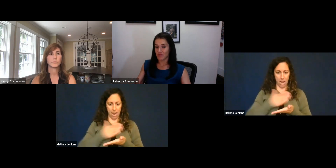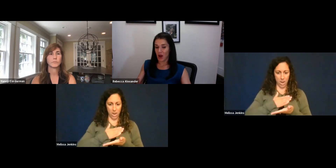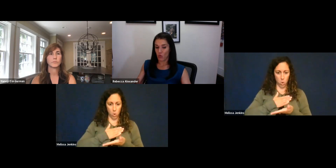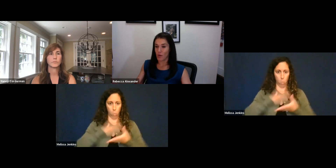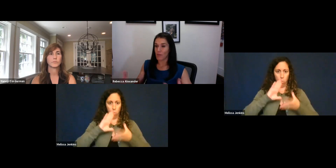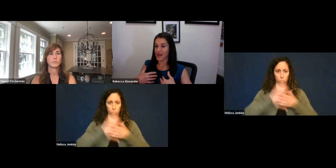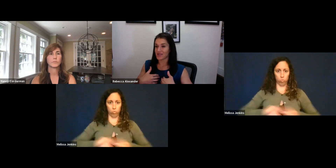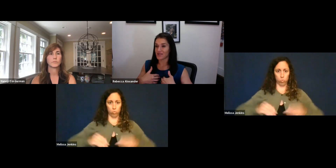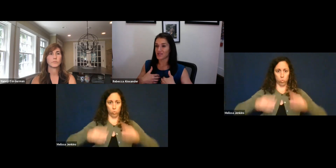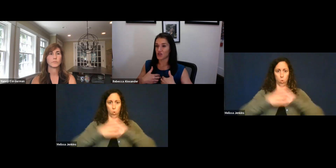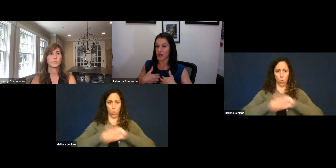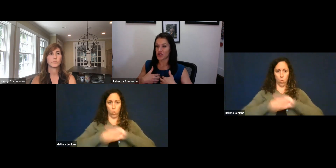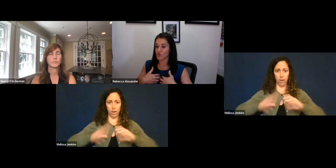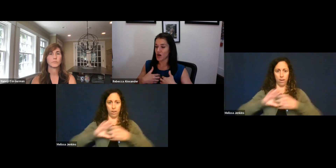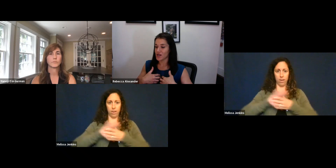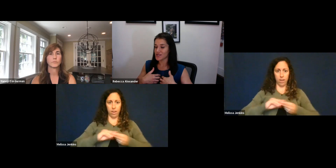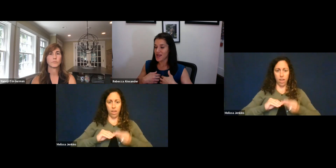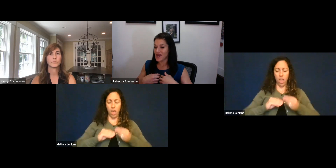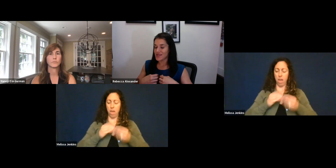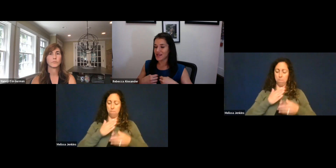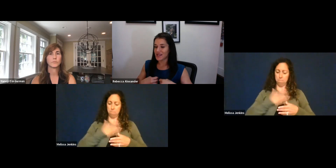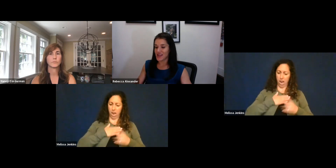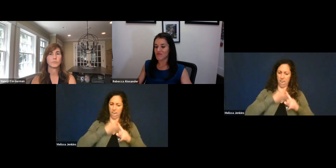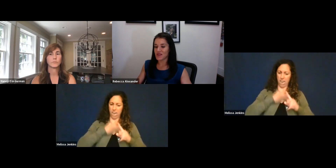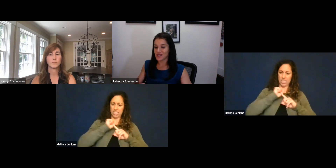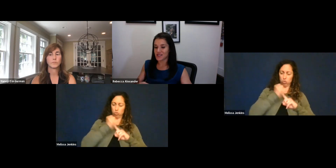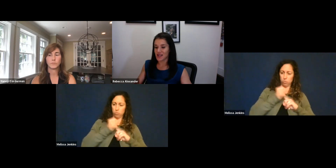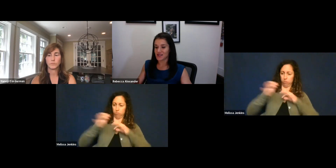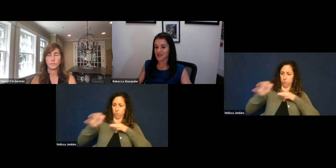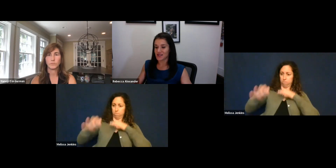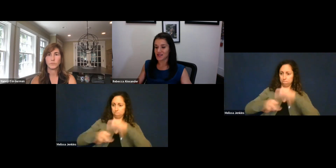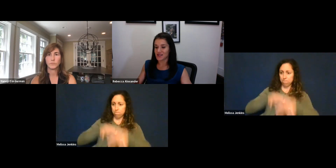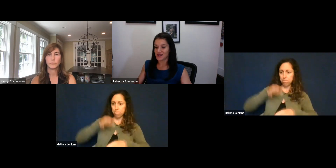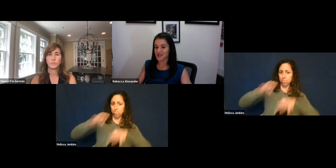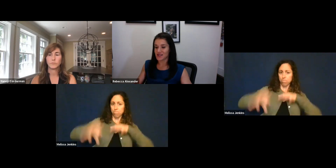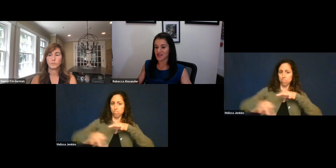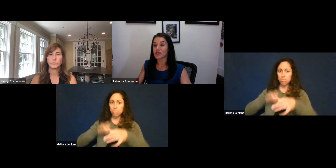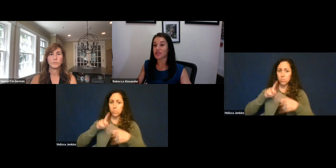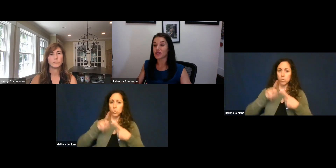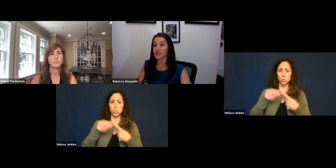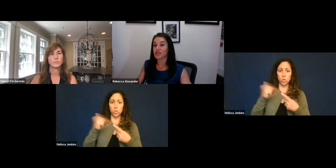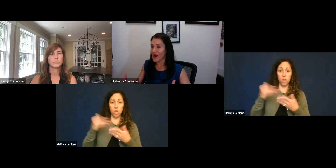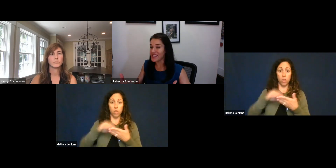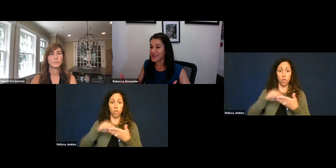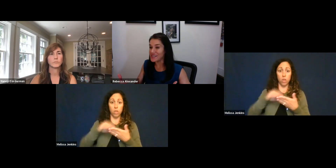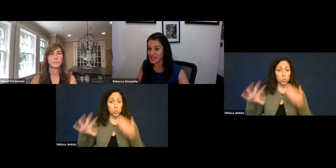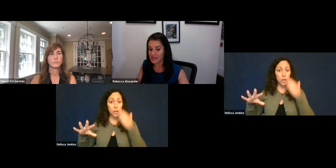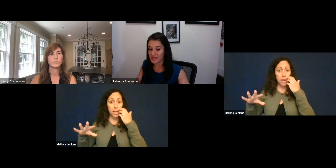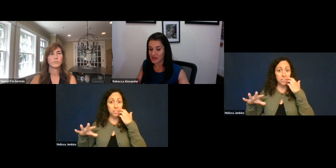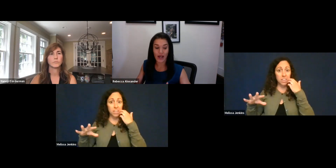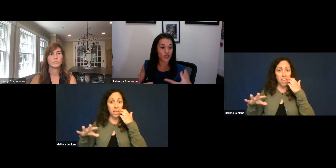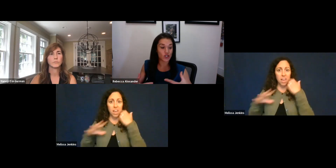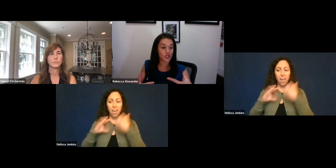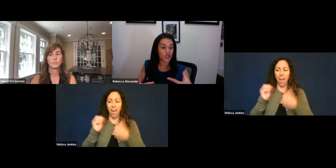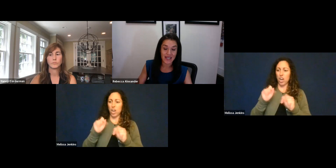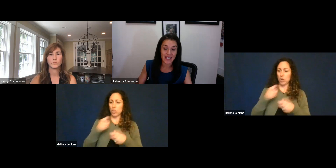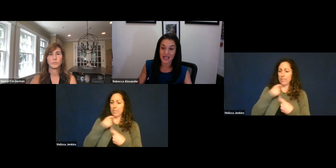about what my situation was, that gave me this sense of-- and being able to tell them what I needed, what I could see,